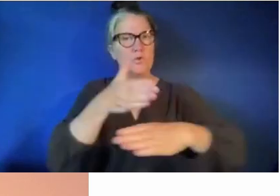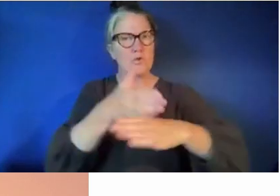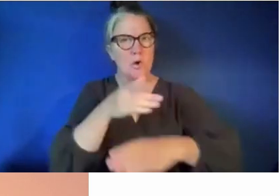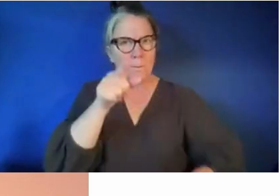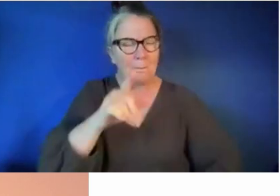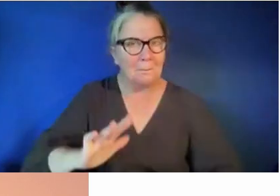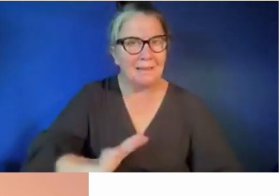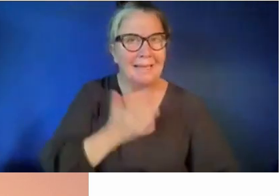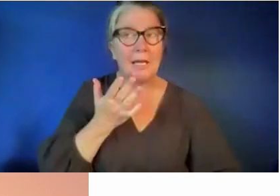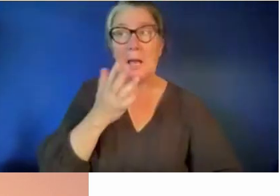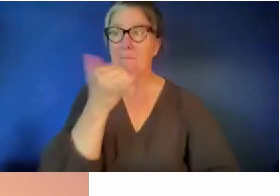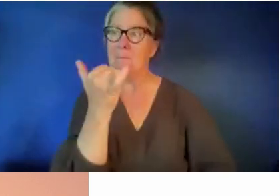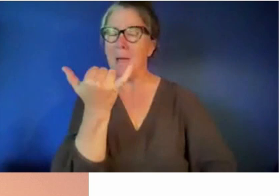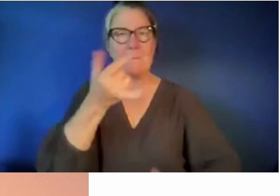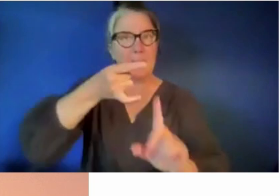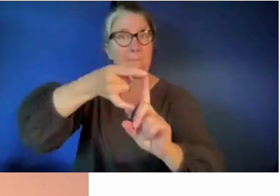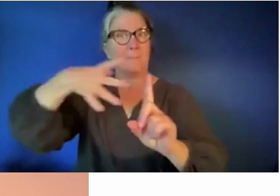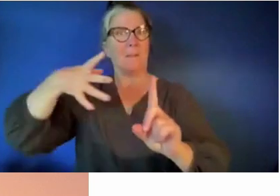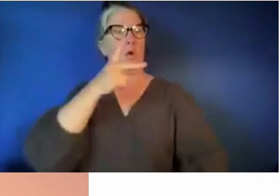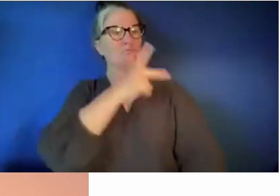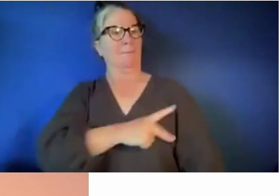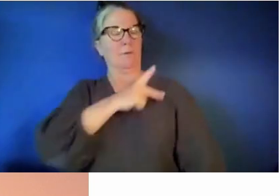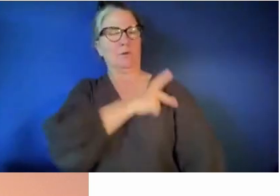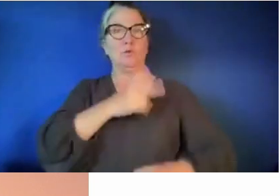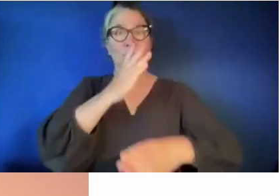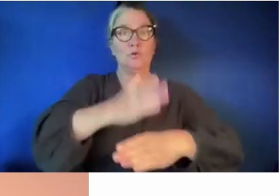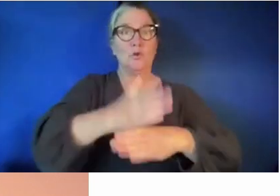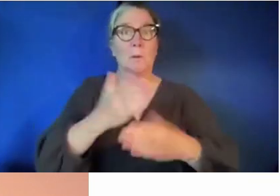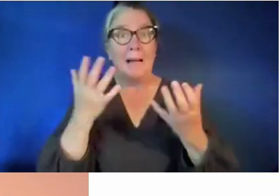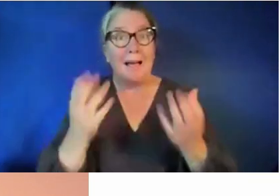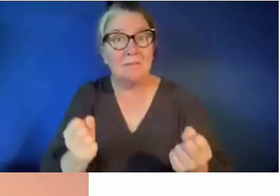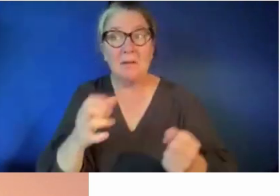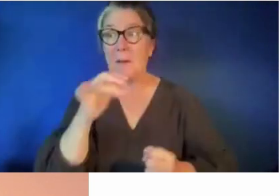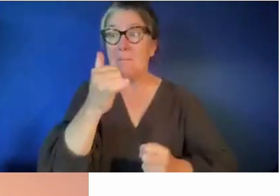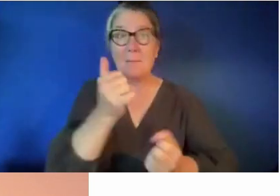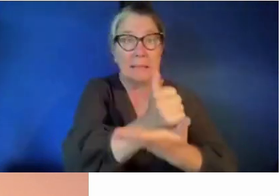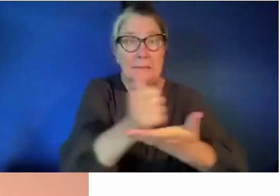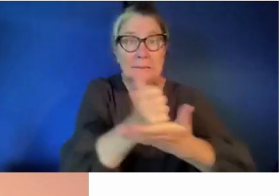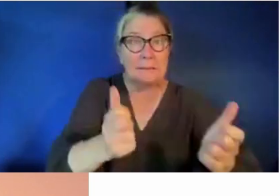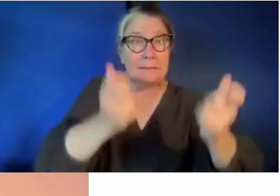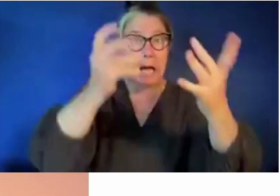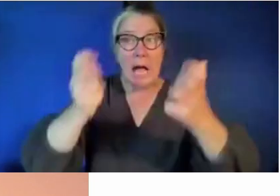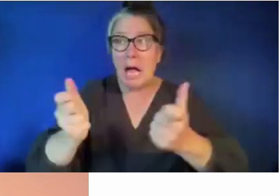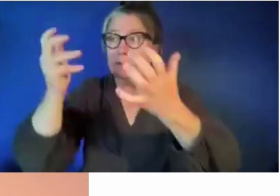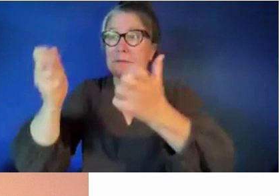that have been set up where there's a lot of professional support in data, digital, and HR in particular, but also thinking about